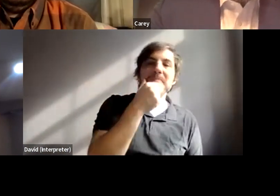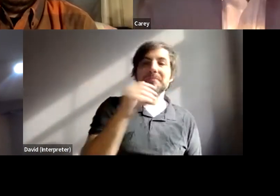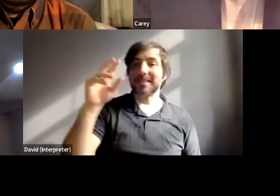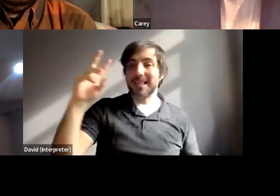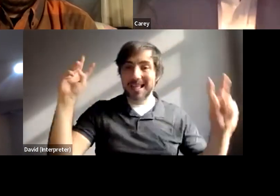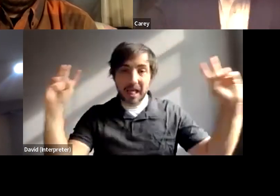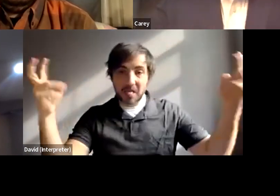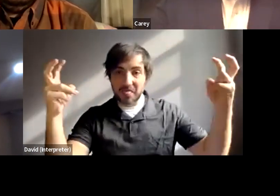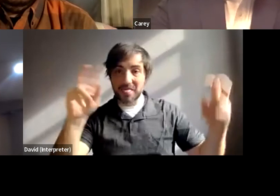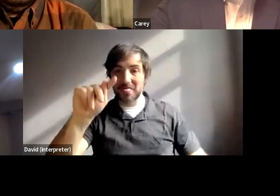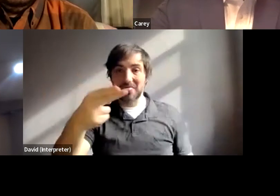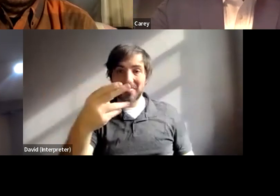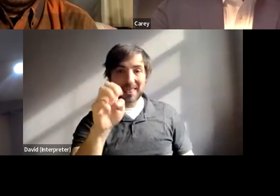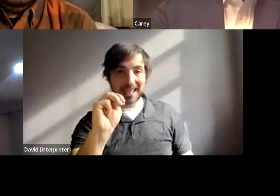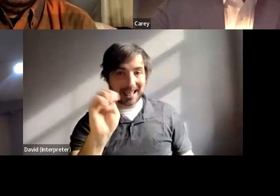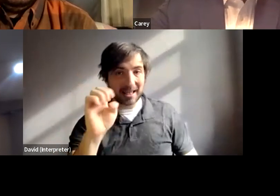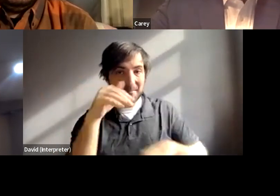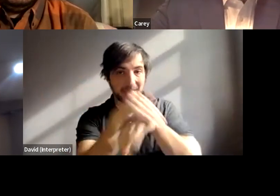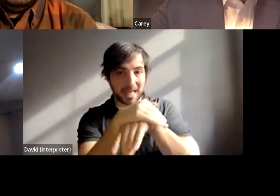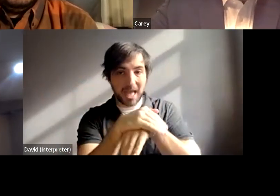about specific communities,